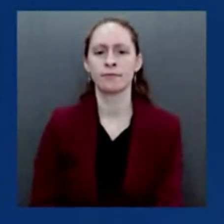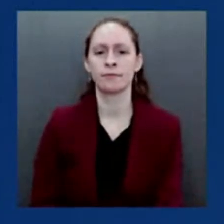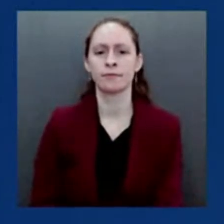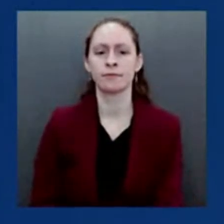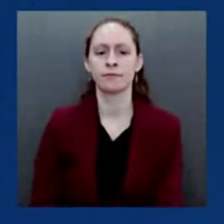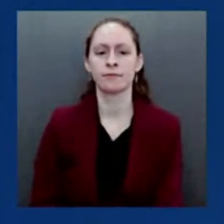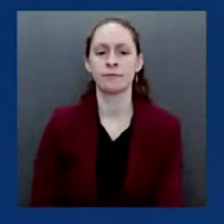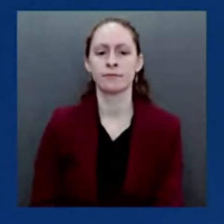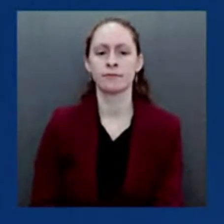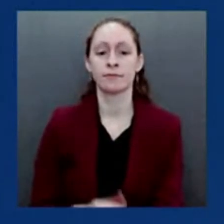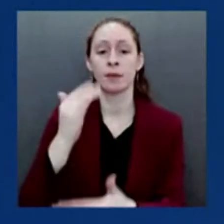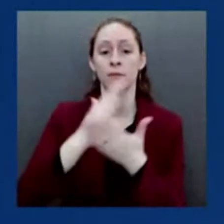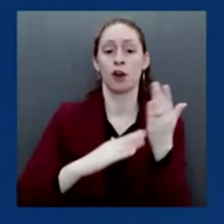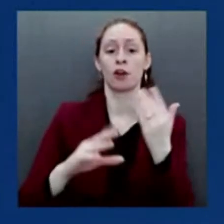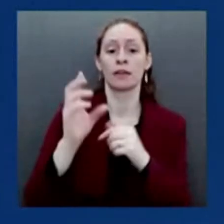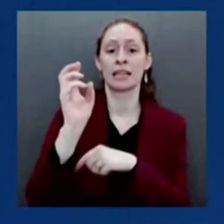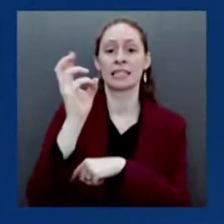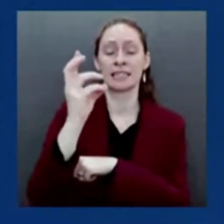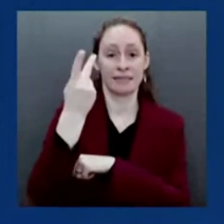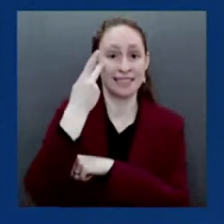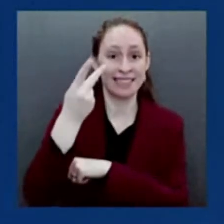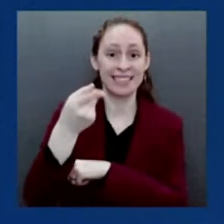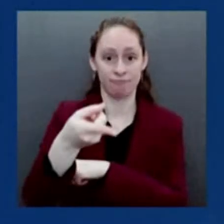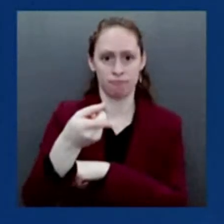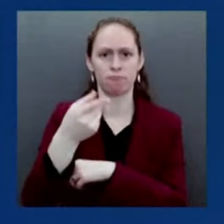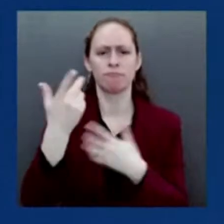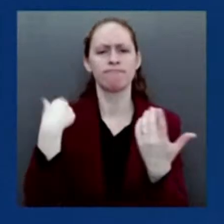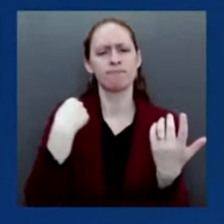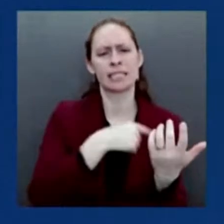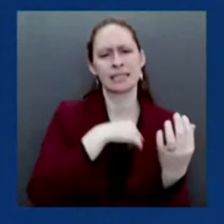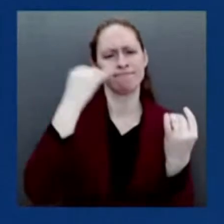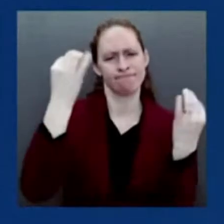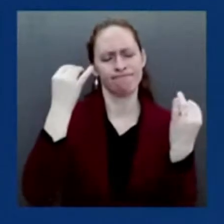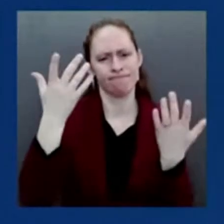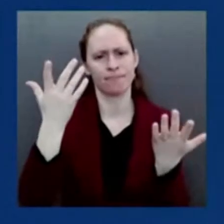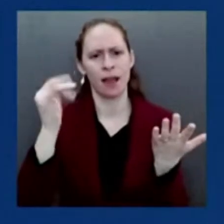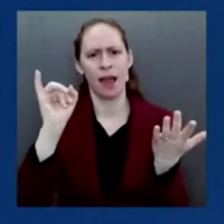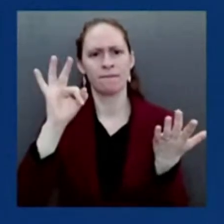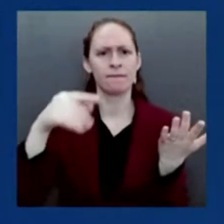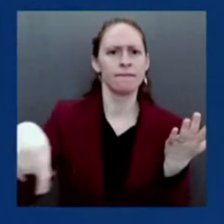PREVENT -- LOOKING AT REPURPOSED DRUGS, THE DRUGS